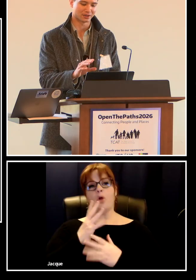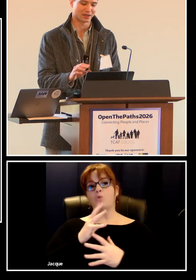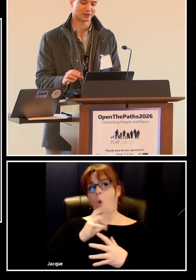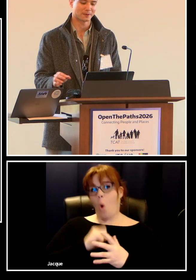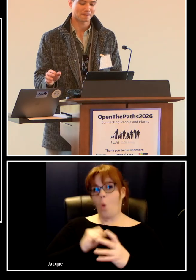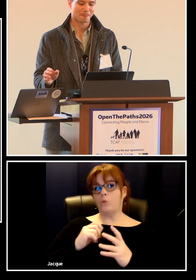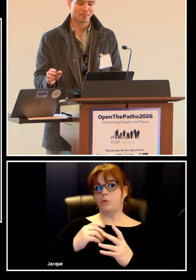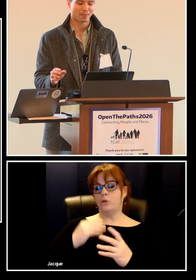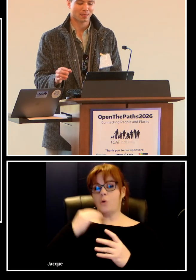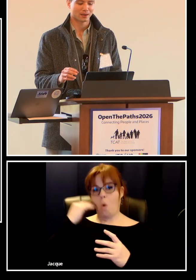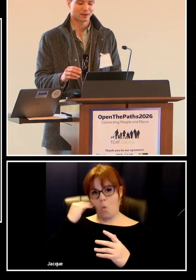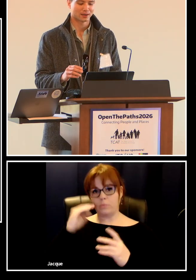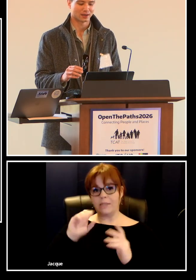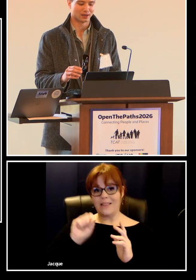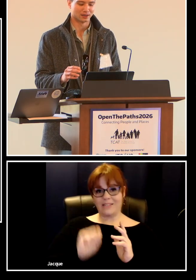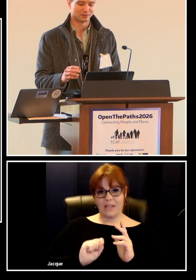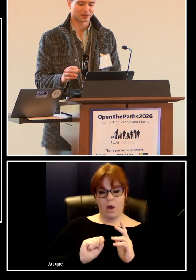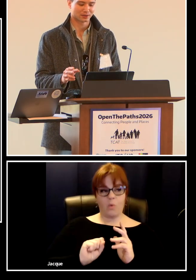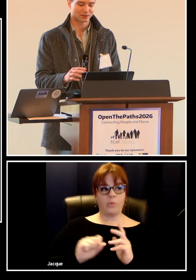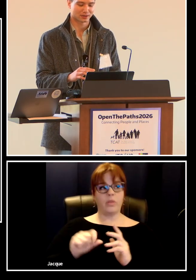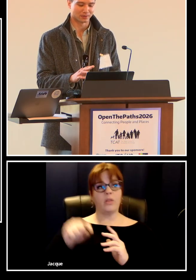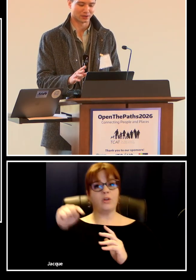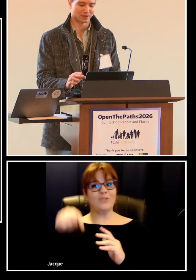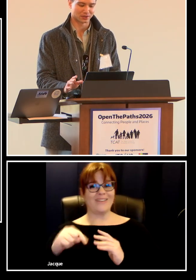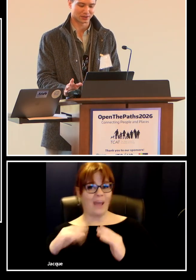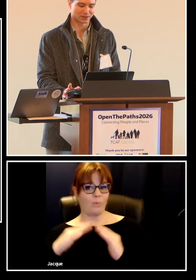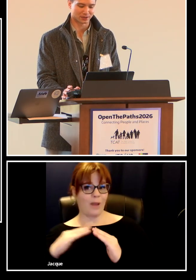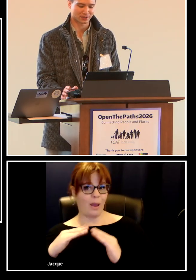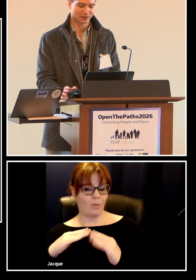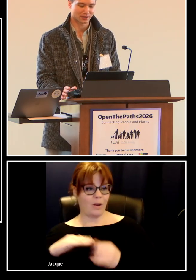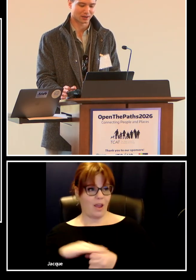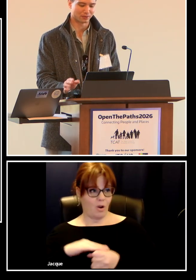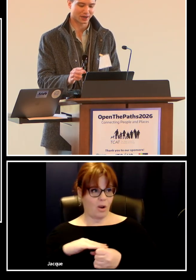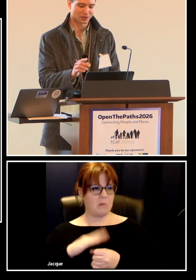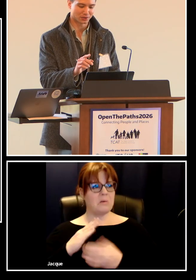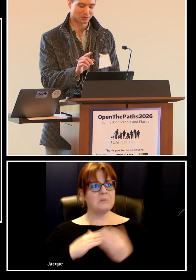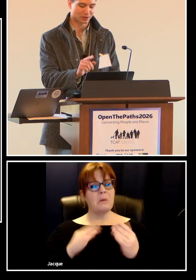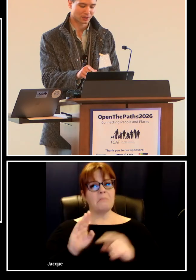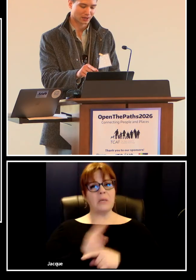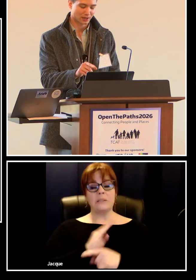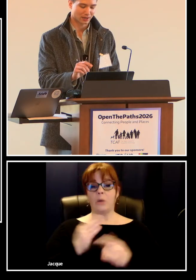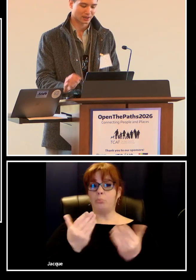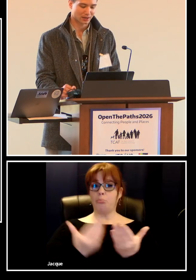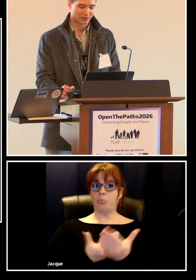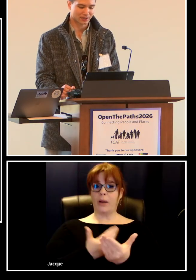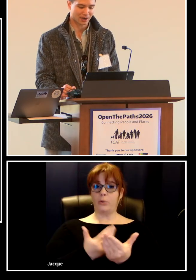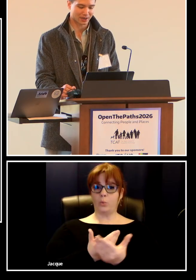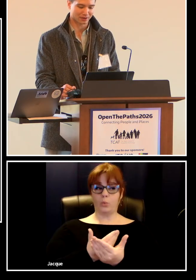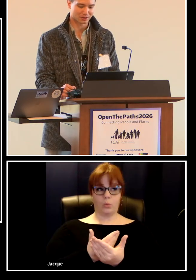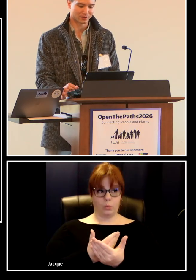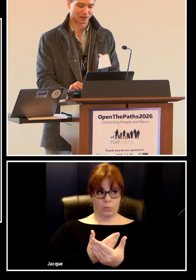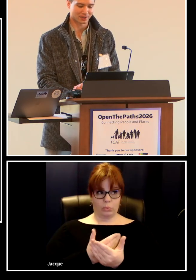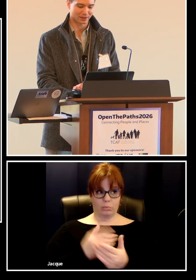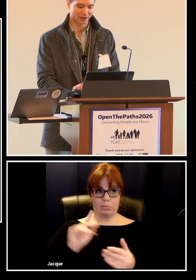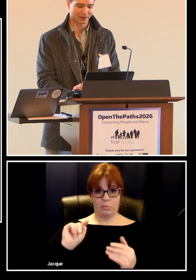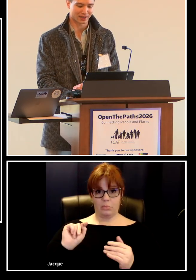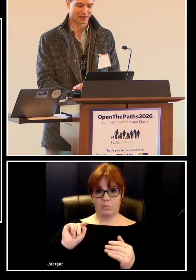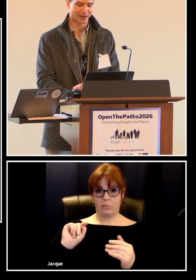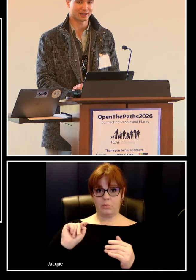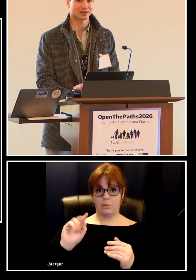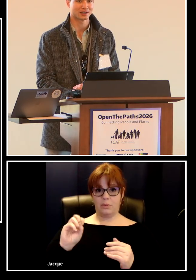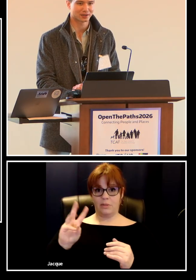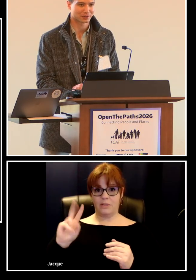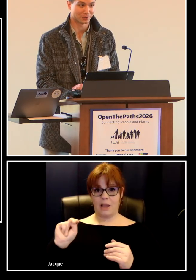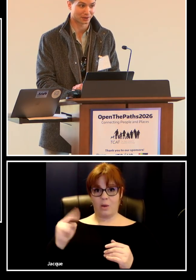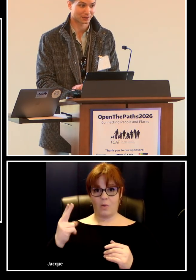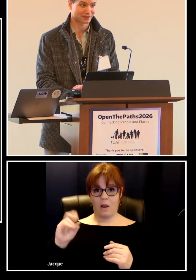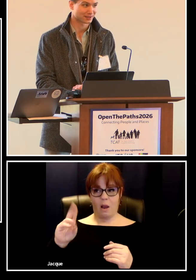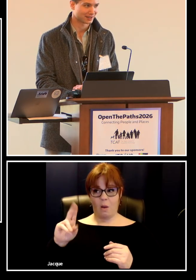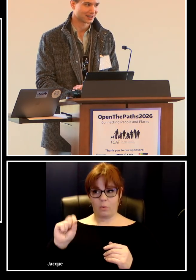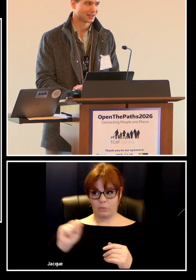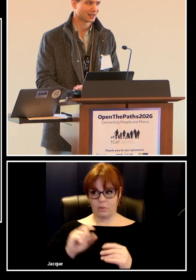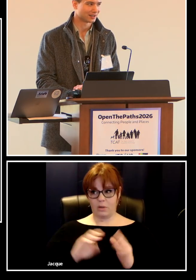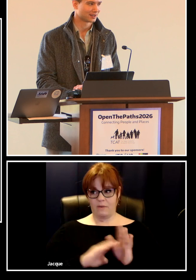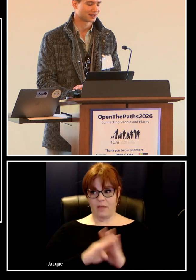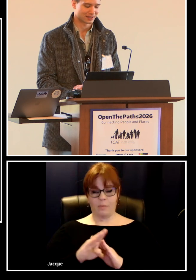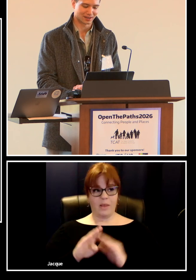area. Um some other businesses. A brand new townhouse development there at A with